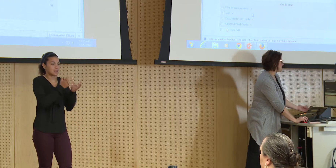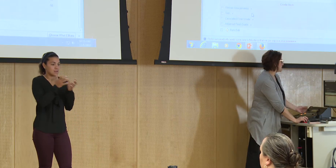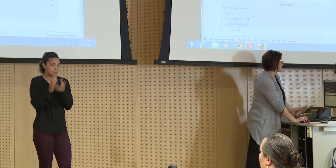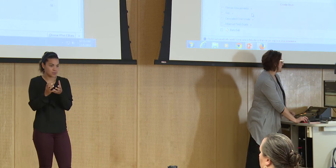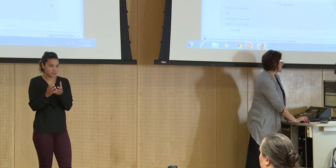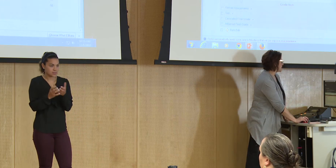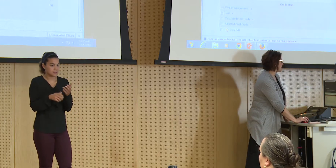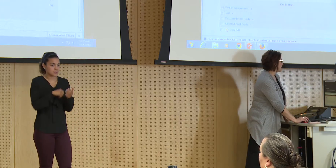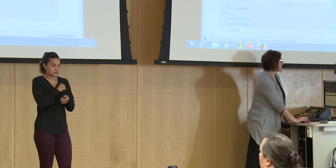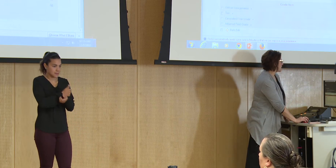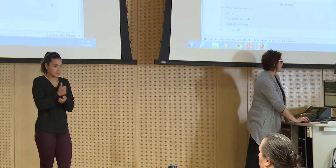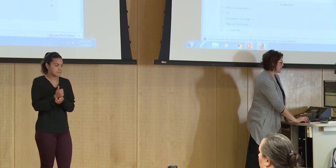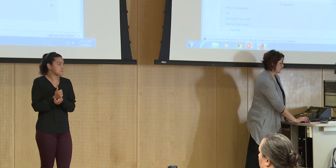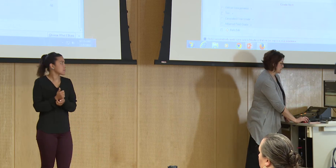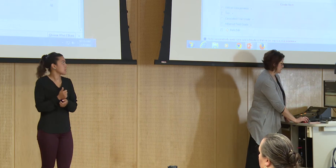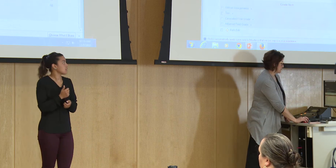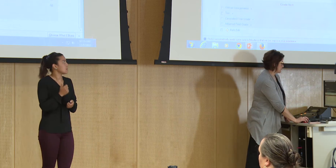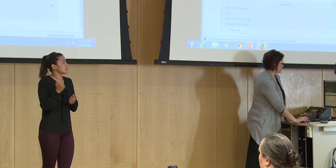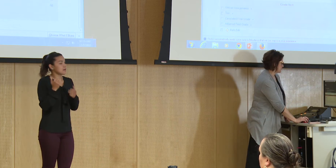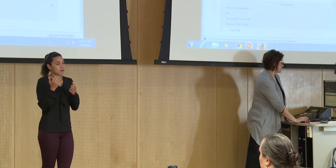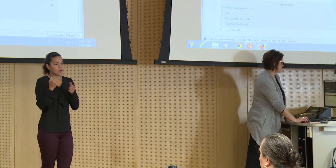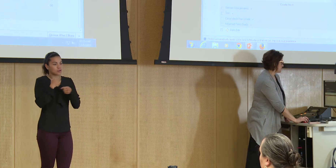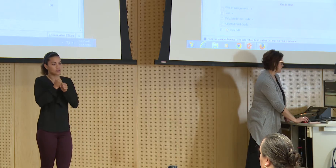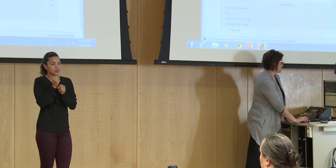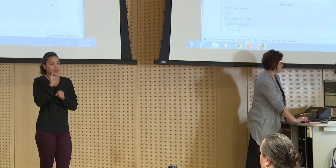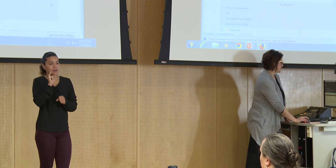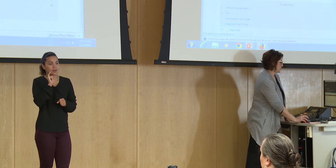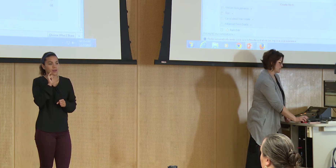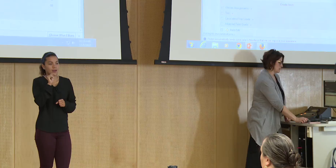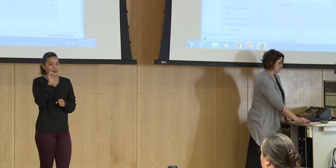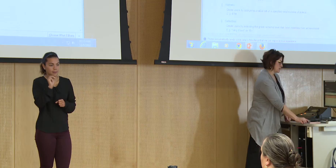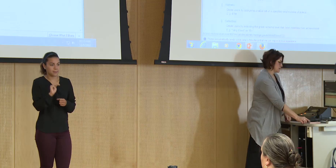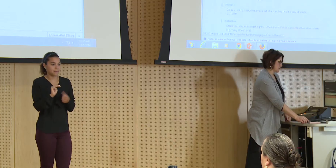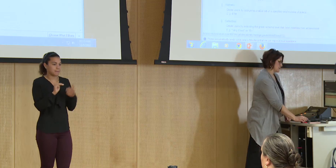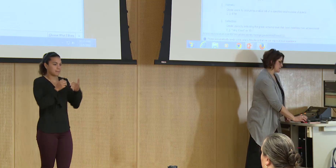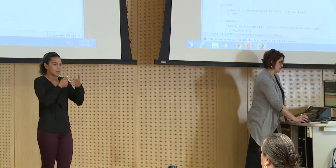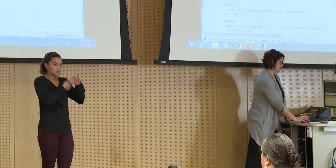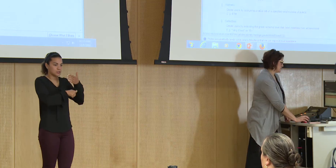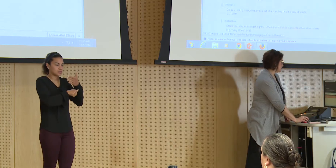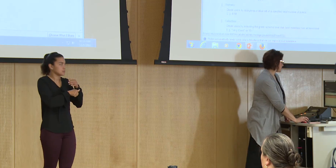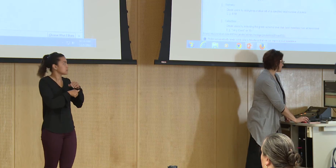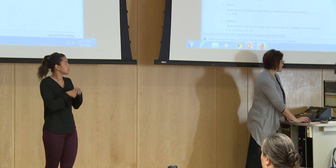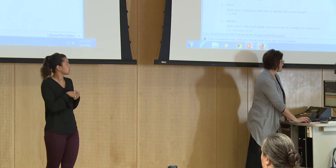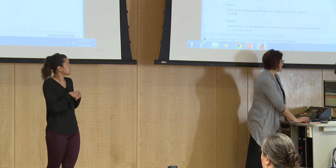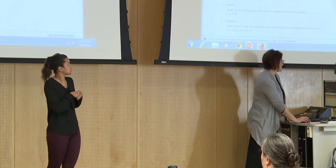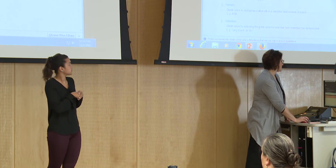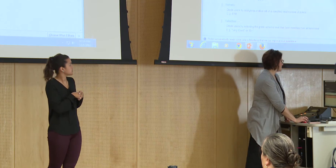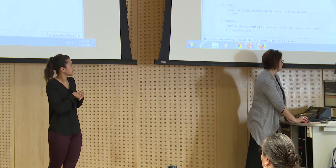I'm going to go in and create my item.